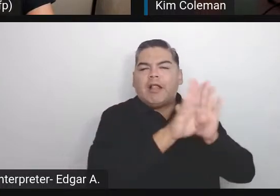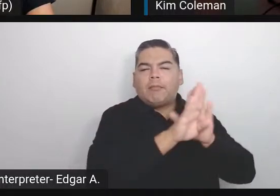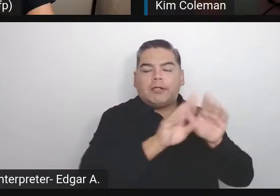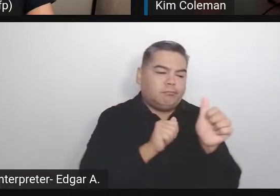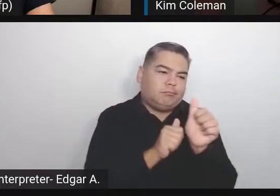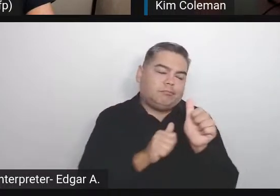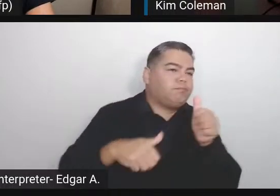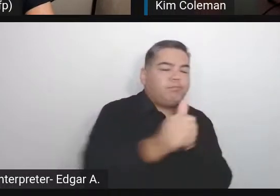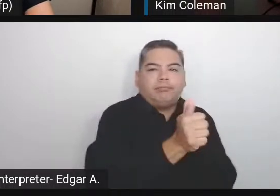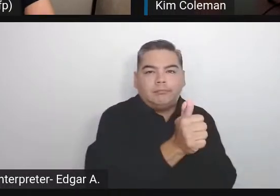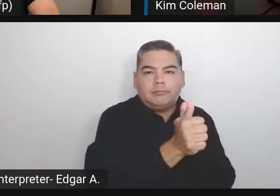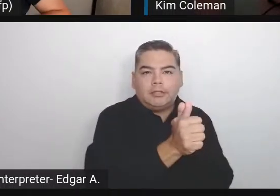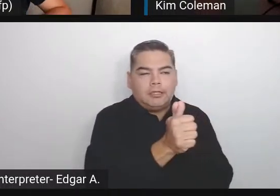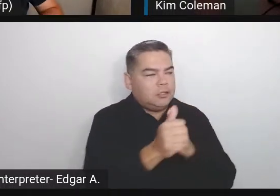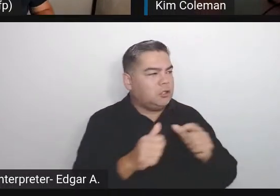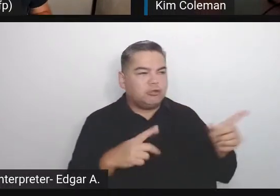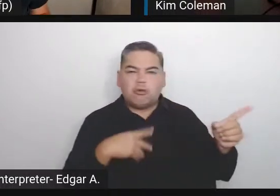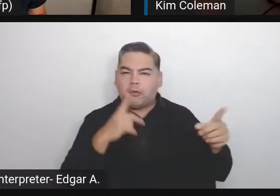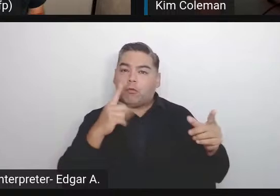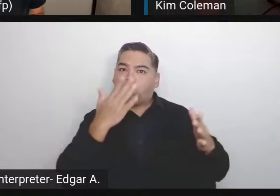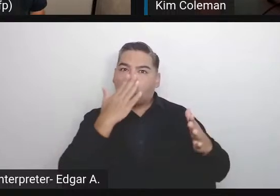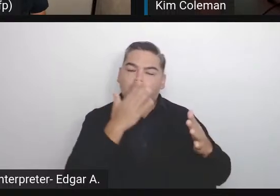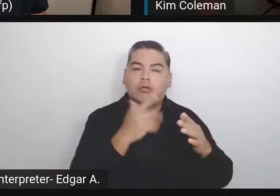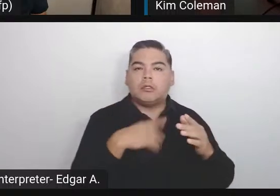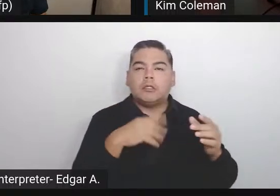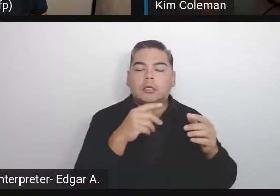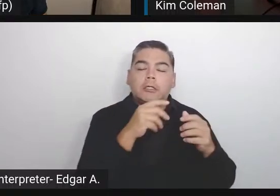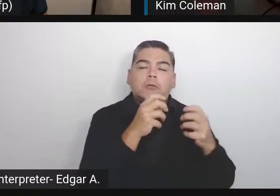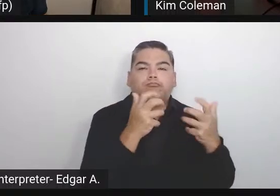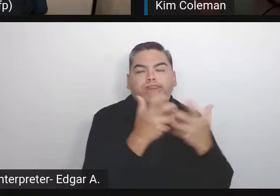she's a front and developer and I was mostly backend developer. So a great combination.